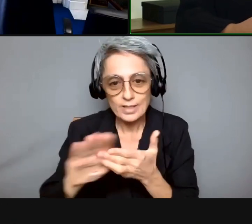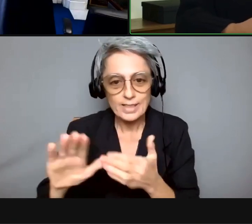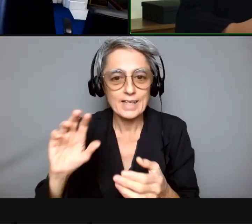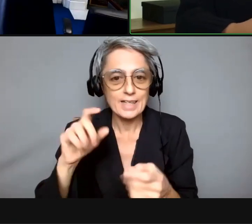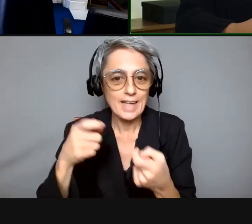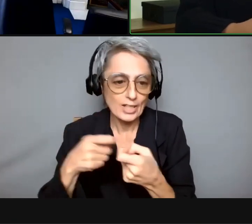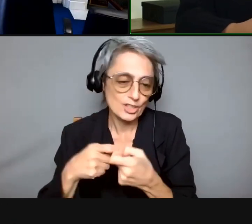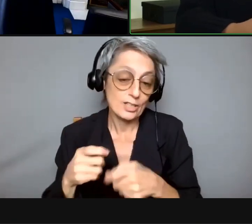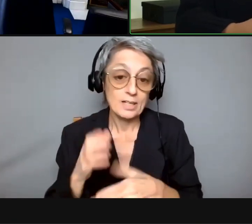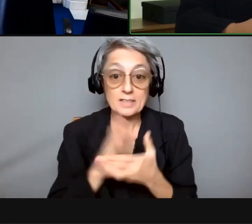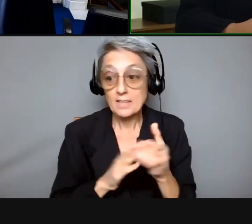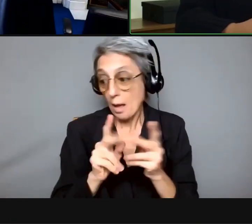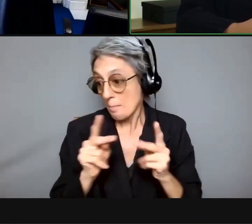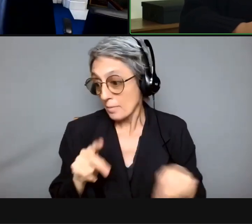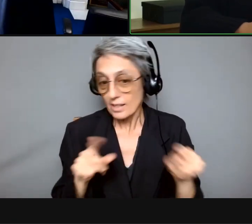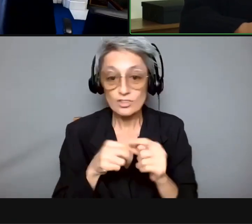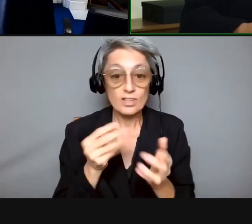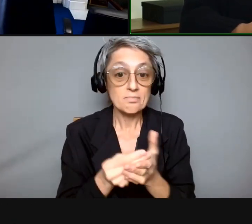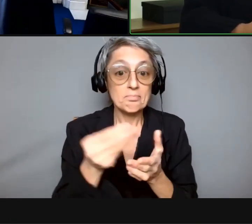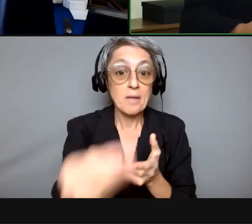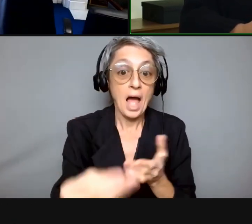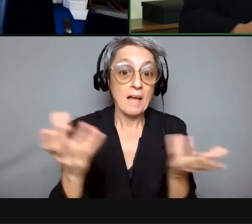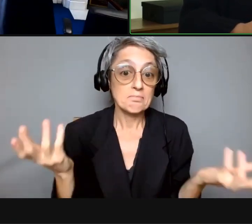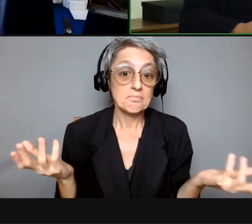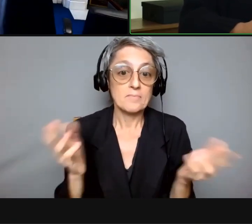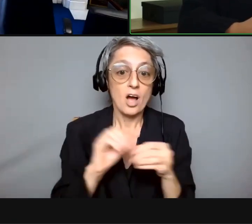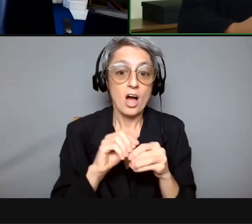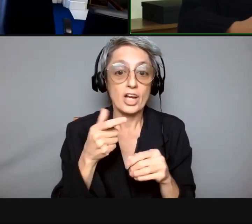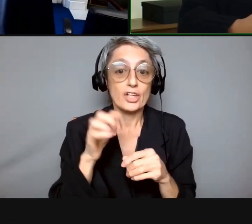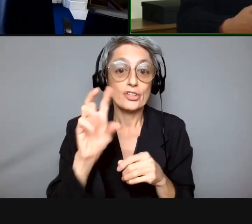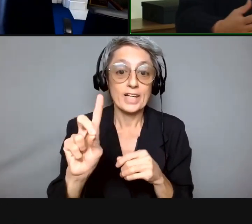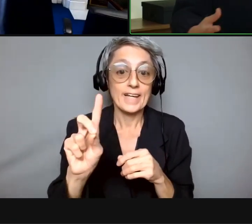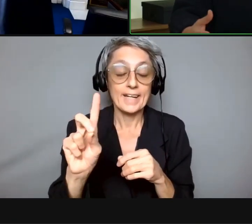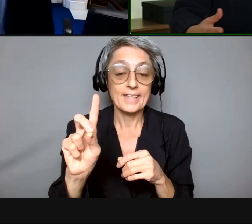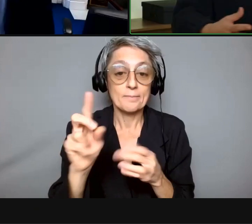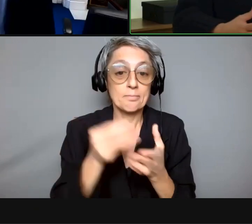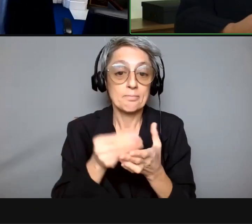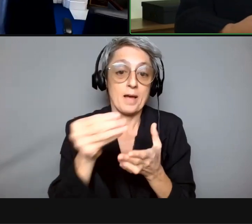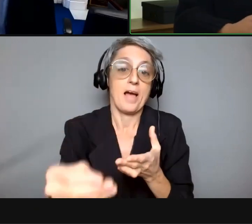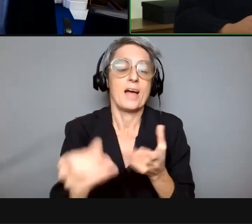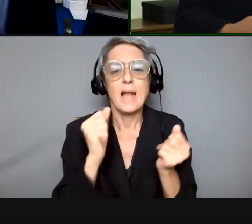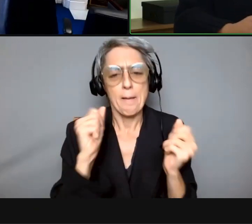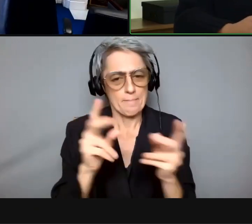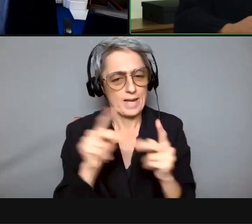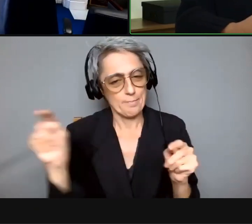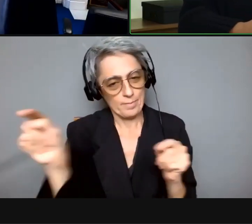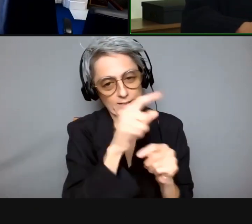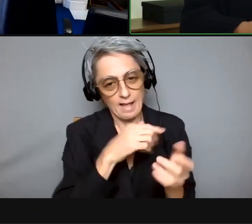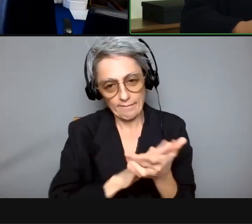clean energy on a grid. It's not very many places like that, but it's increasingly an option for many businesses.